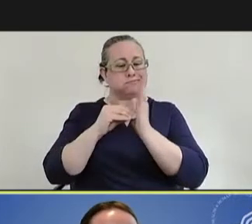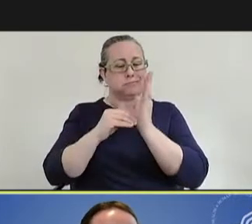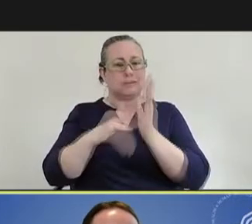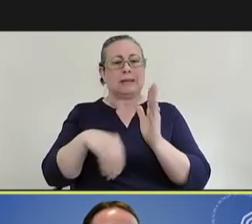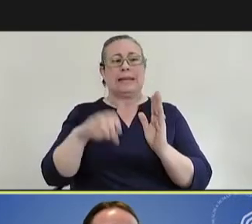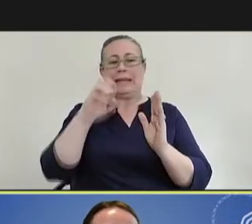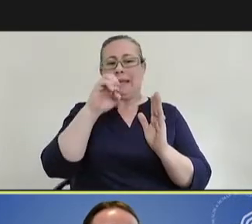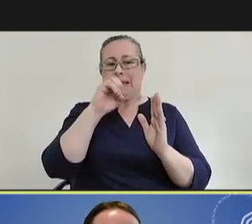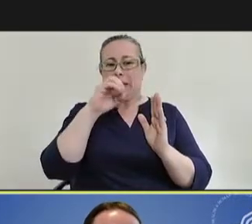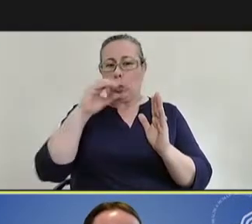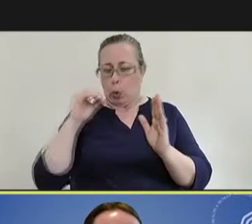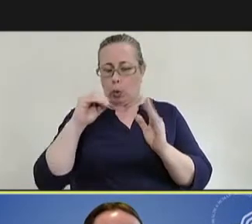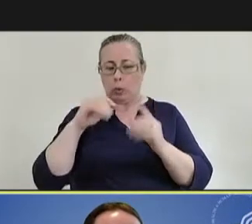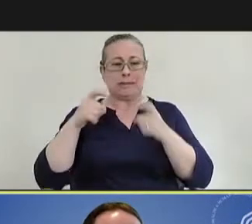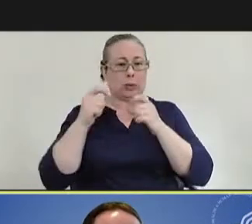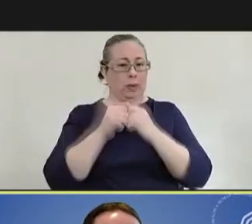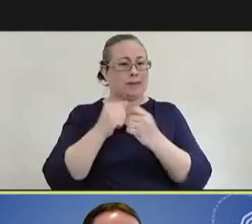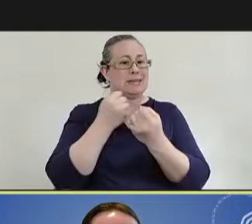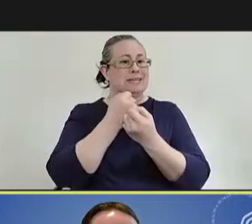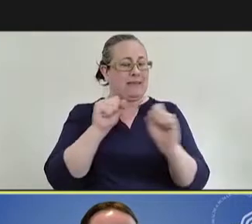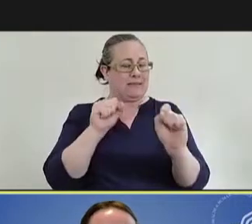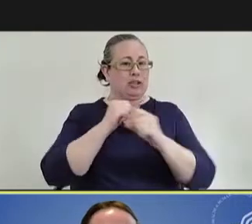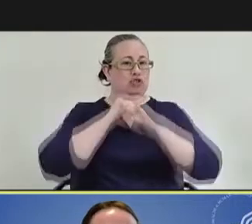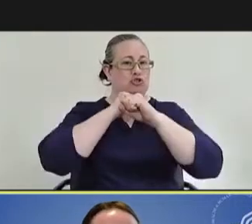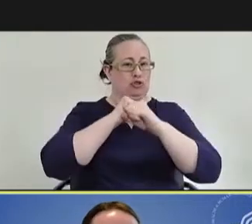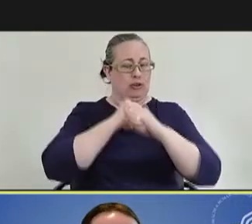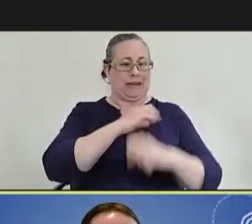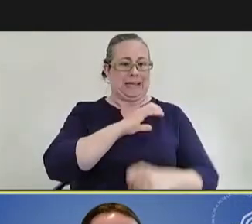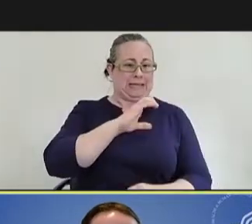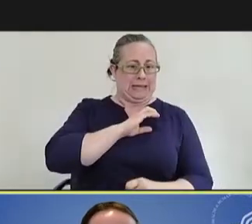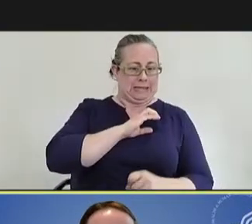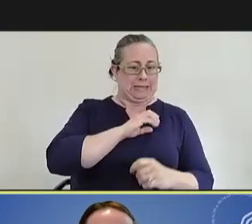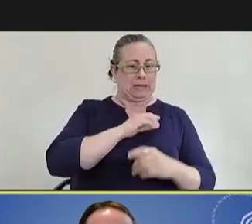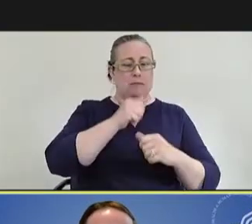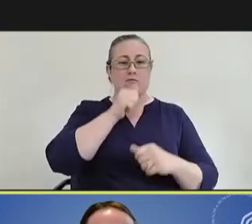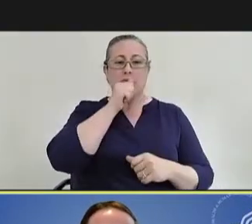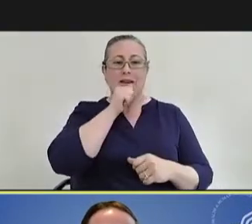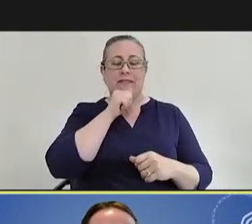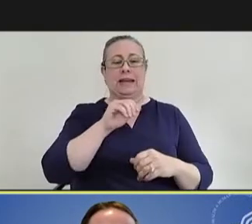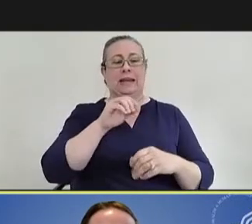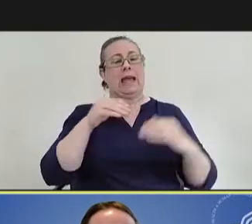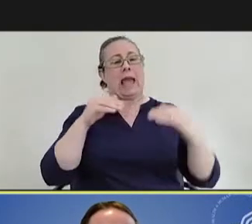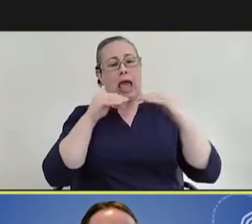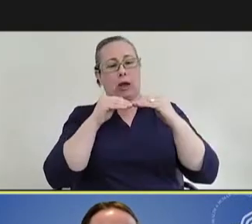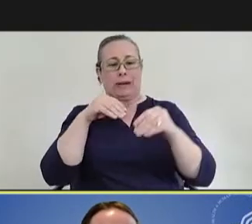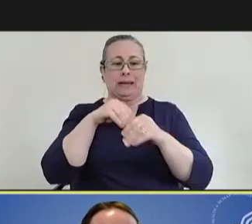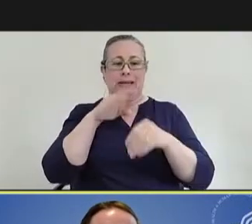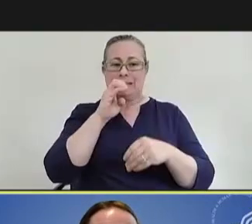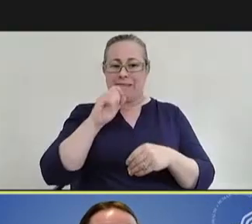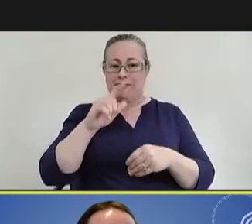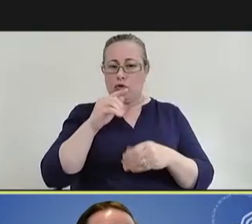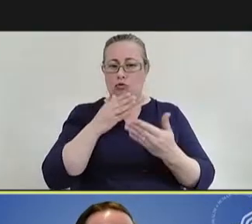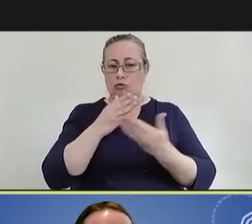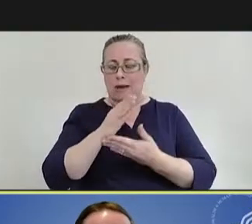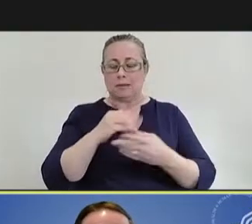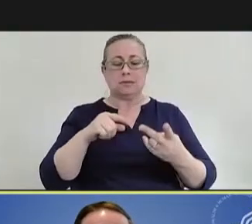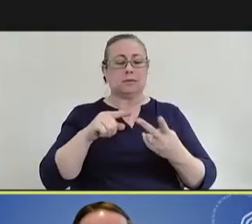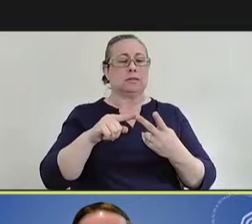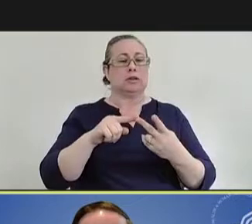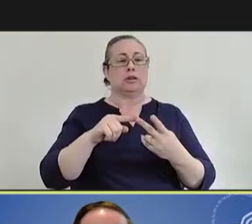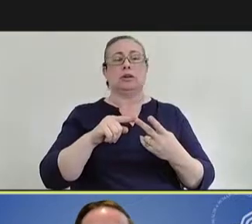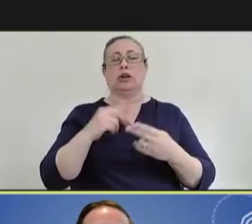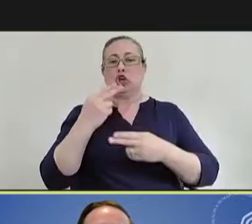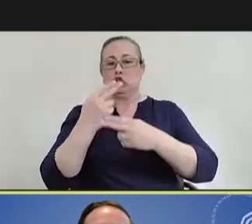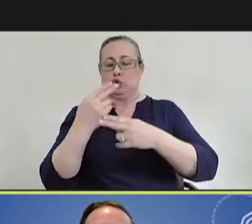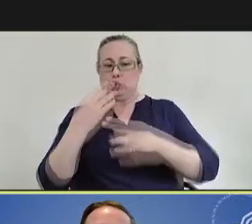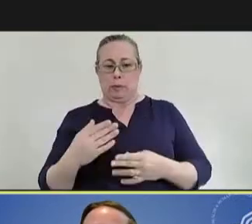and security, citizens' privacy, equity and civil rights, consumers, patients and student rights,